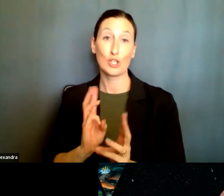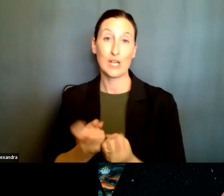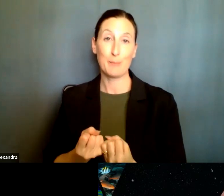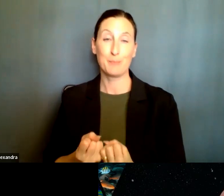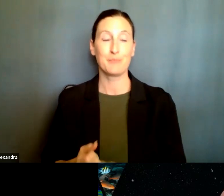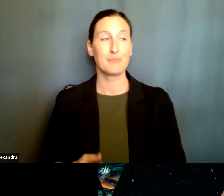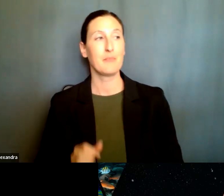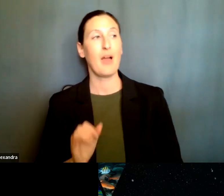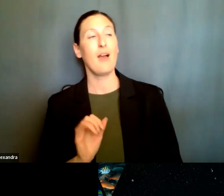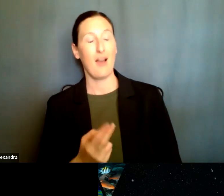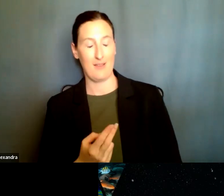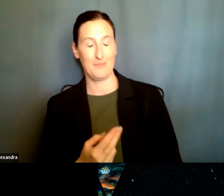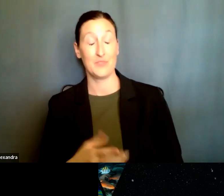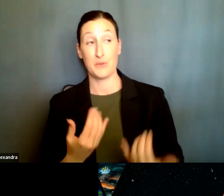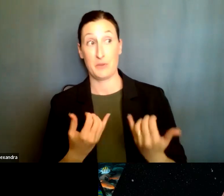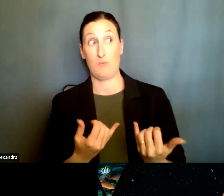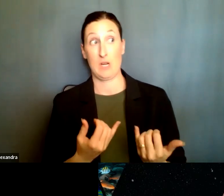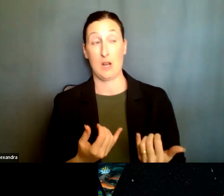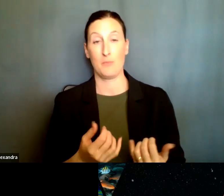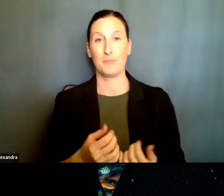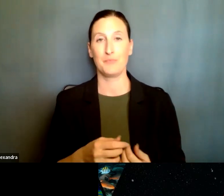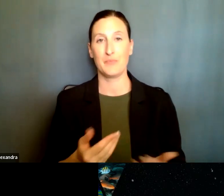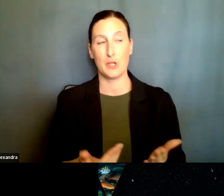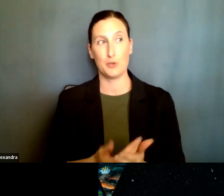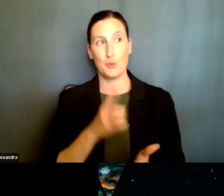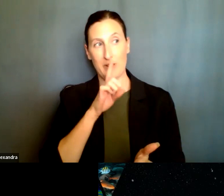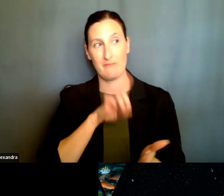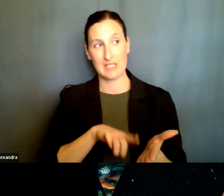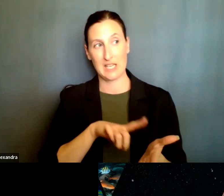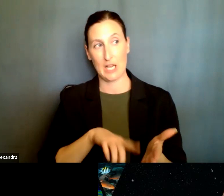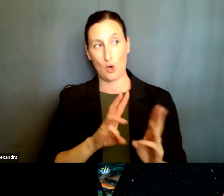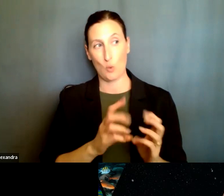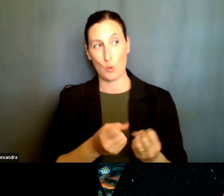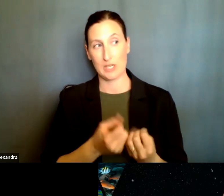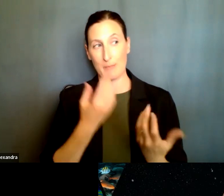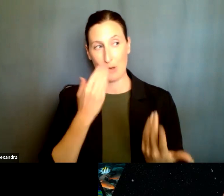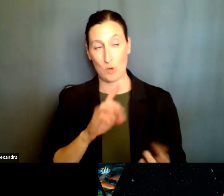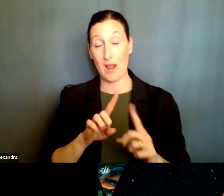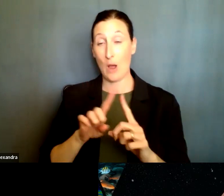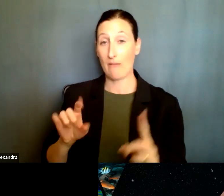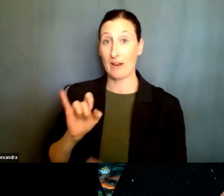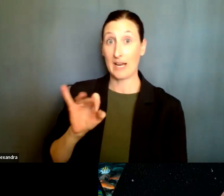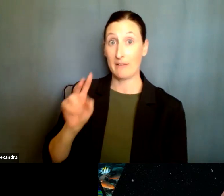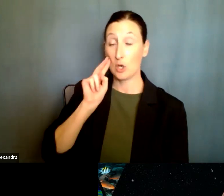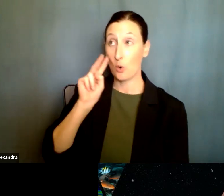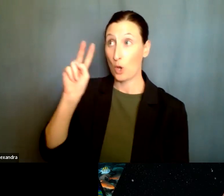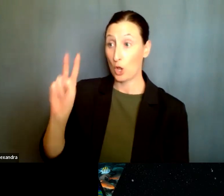but if you root around on the NSF web pages, you can find a lot of links